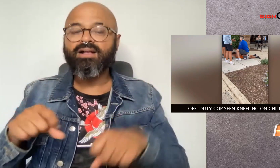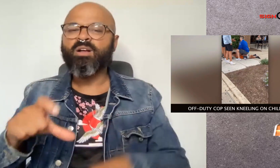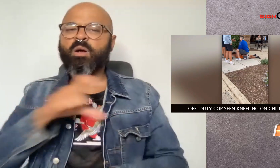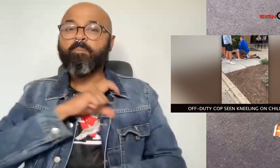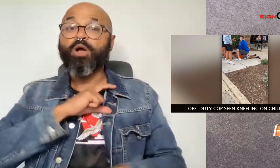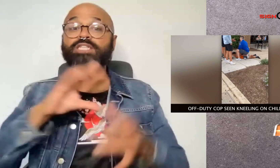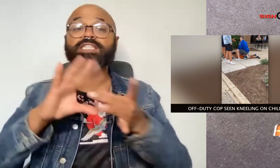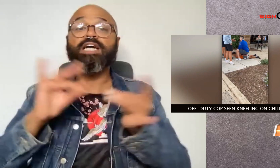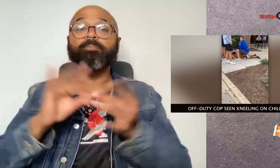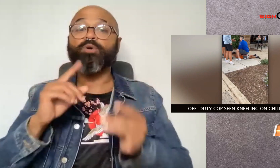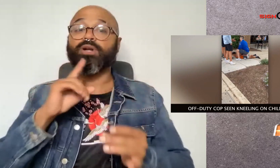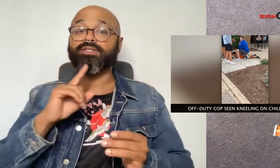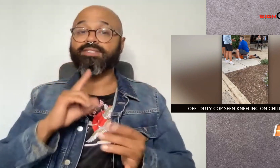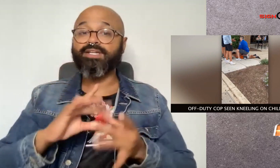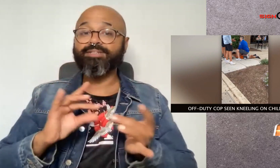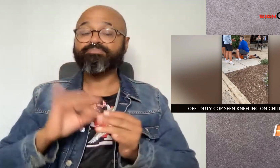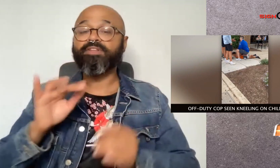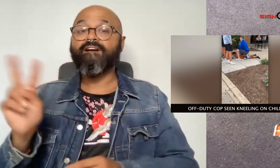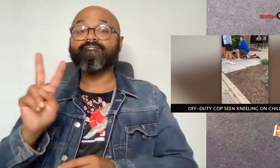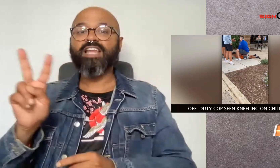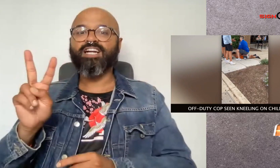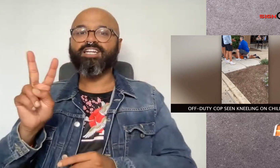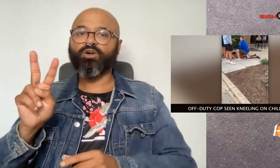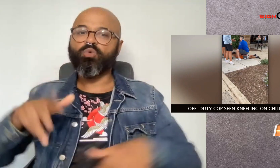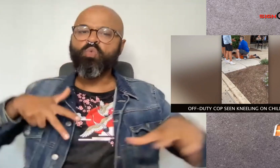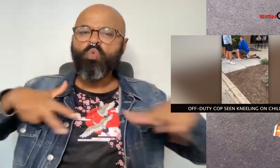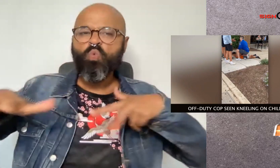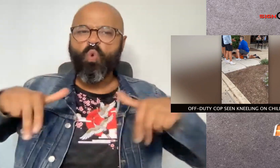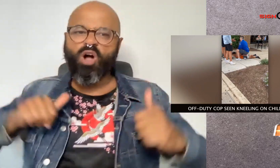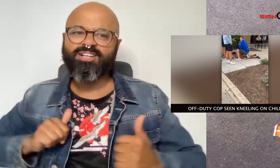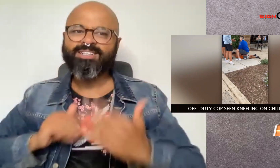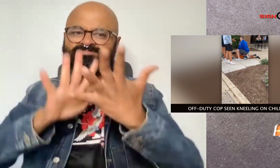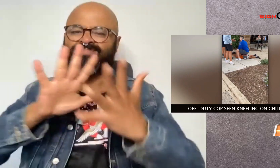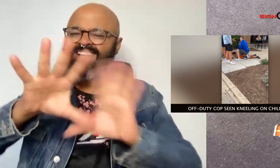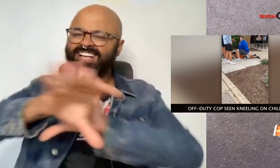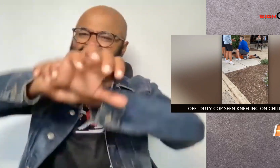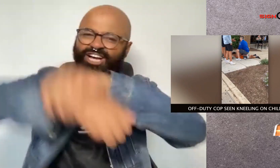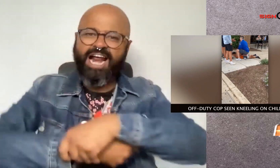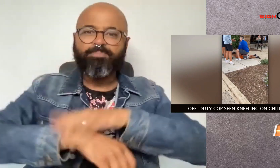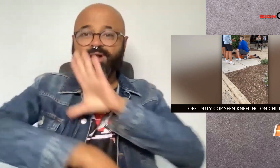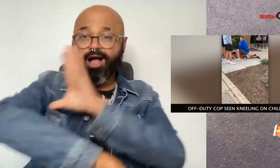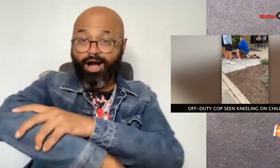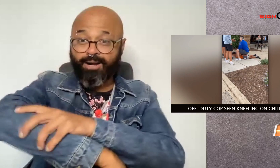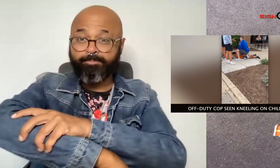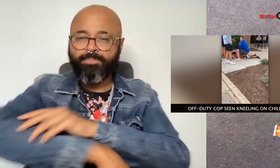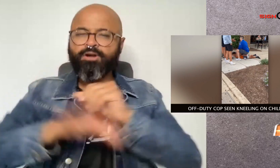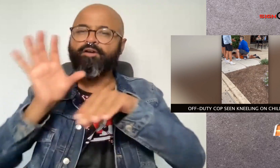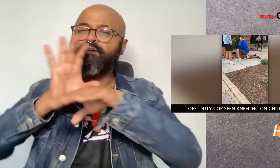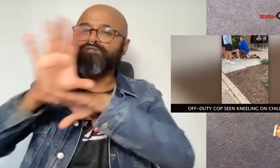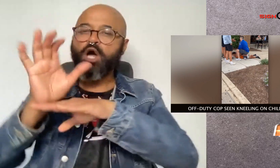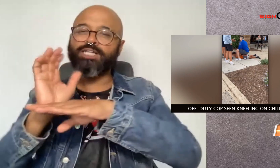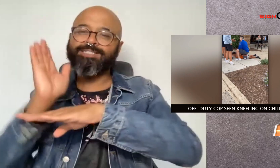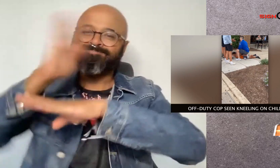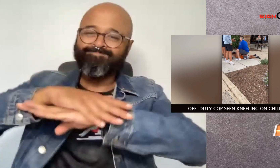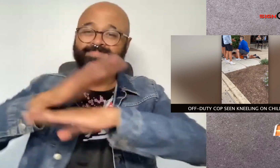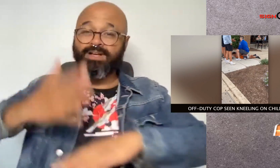bike the police report says Vitellaro walked up to him grabbed his arm forced him to the